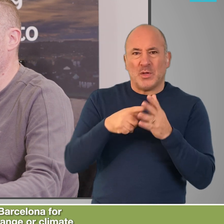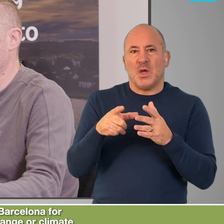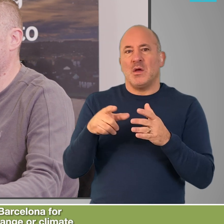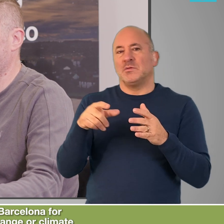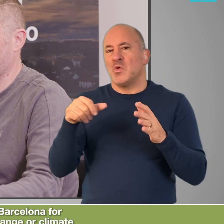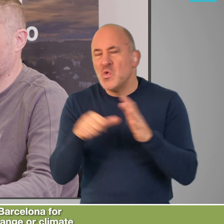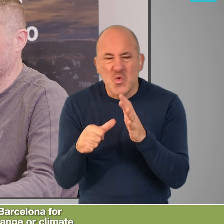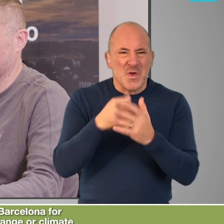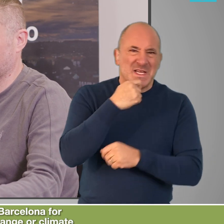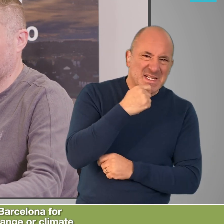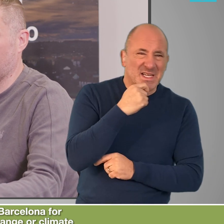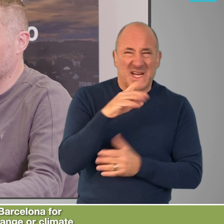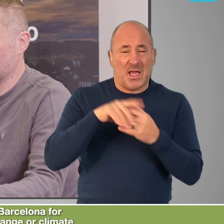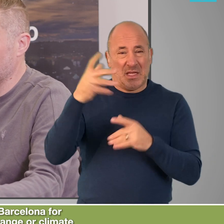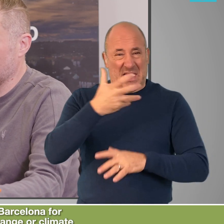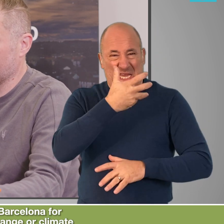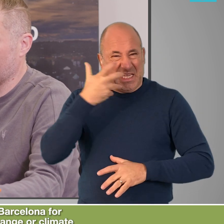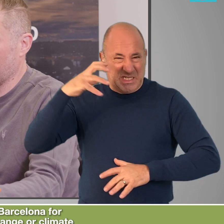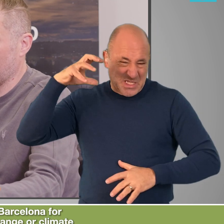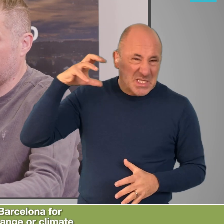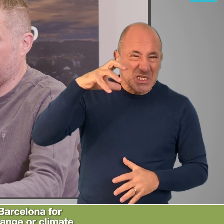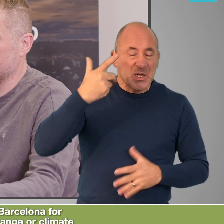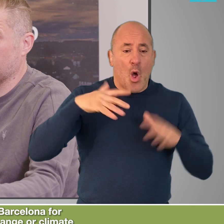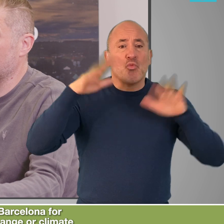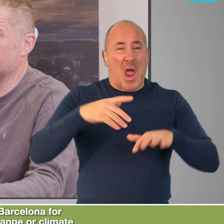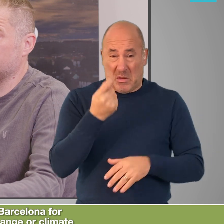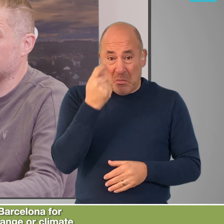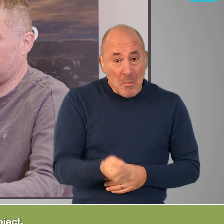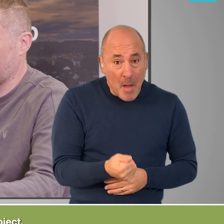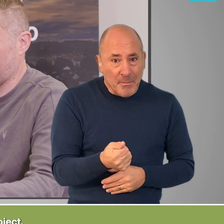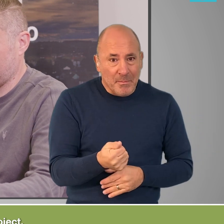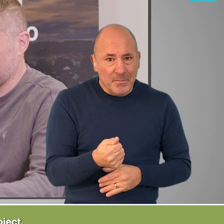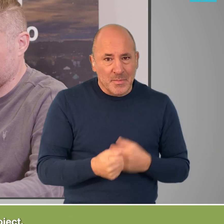the stopping block in Barcelona for implementing climate change or climate adaptation project,